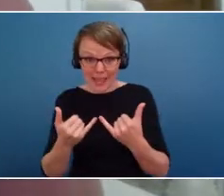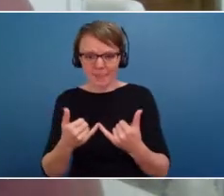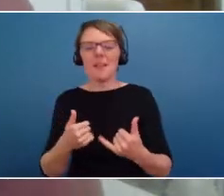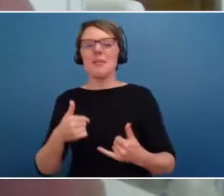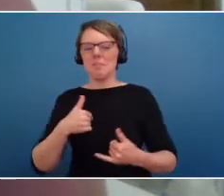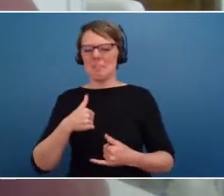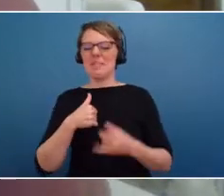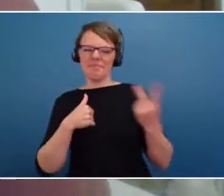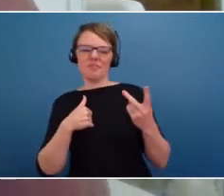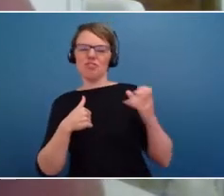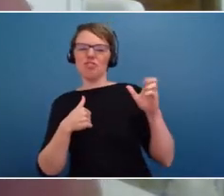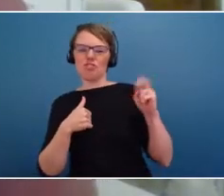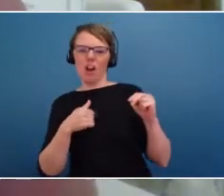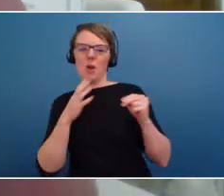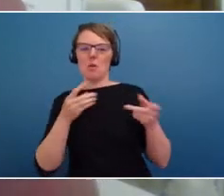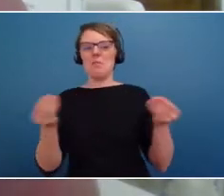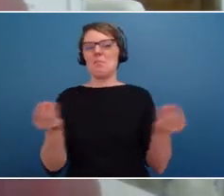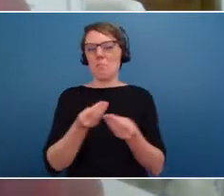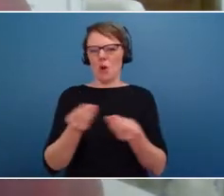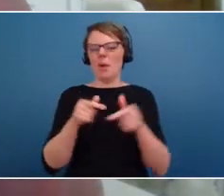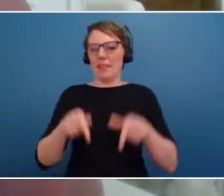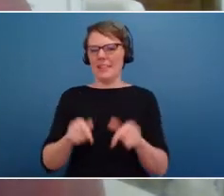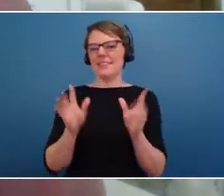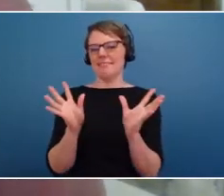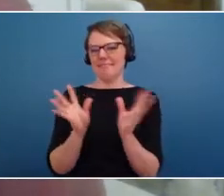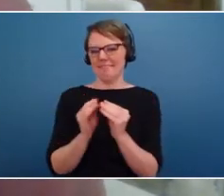Before we jump into the topic for today, I do want